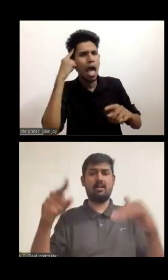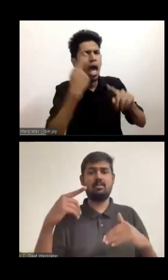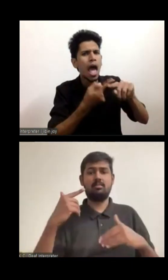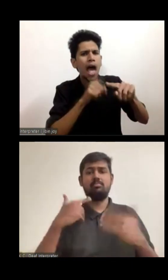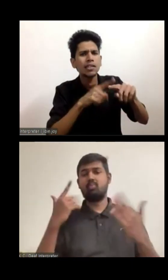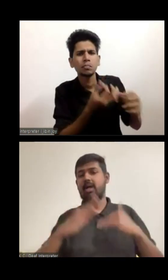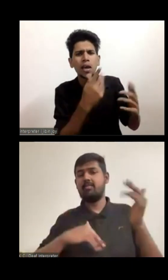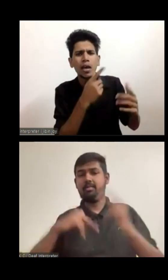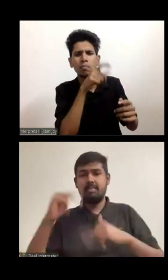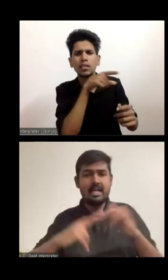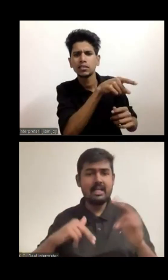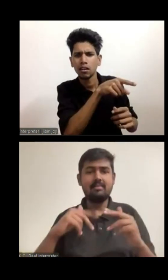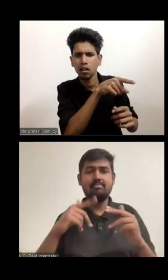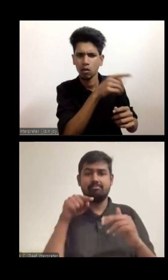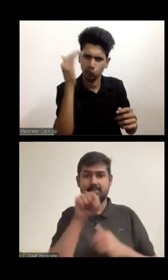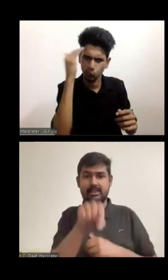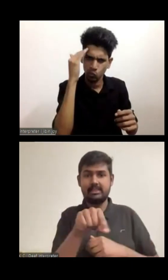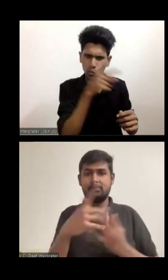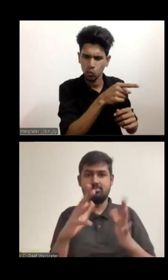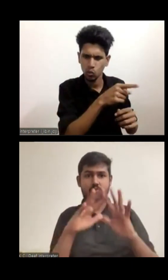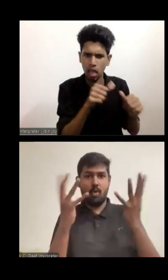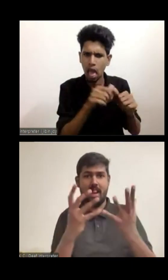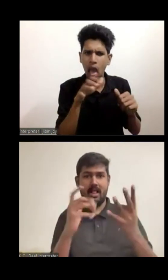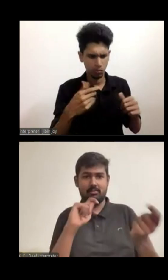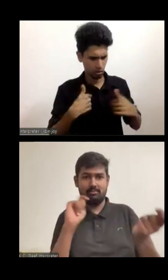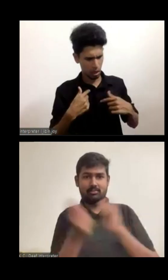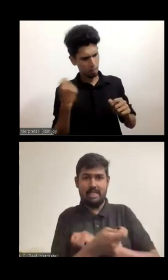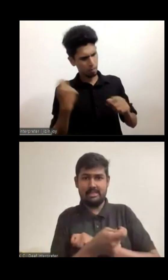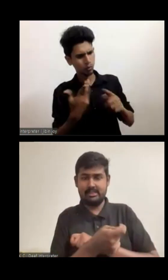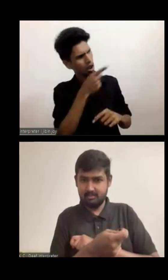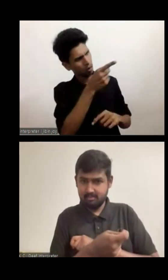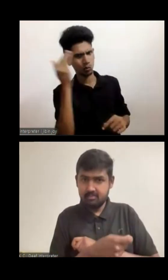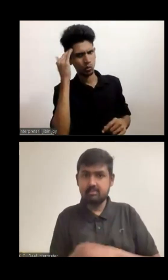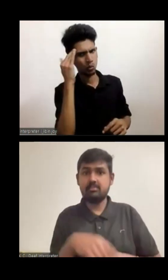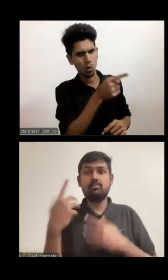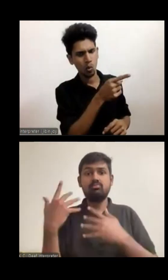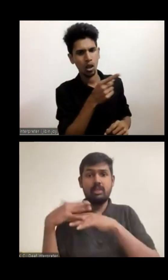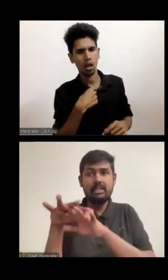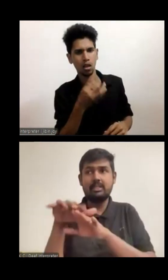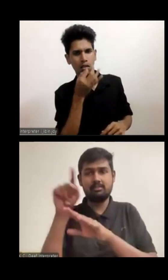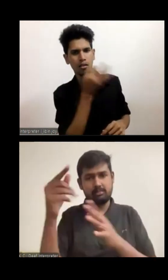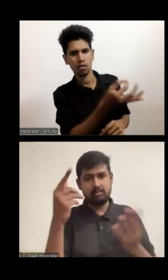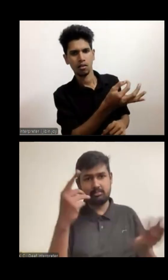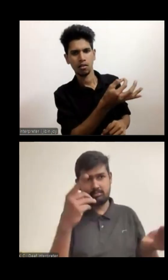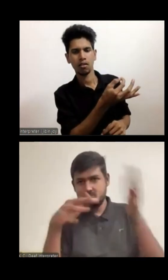And this basically gives you a consistent experience across time, across releases. And that's what we are focused on. Thank you.